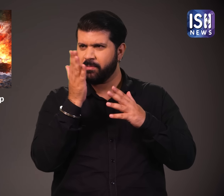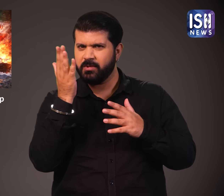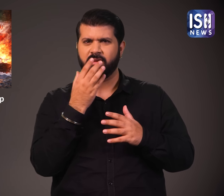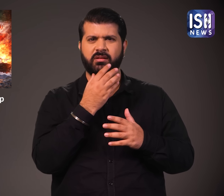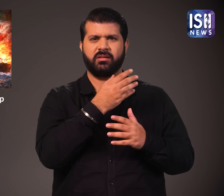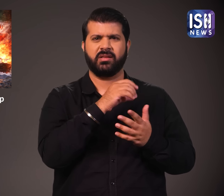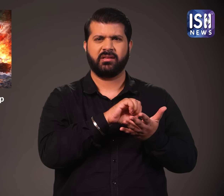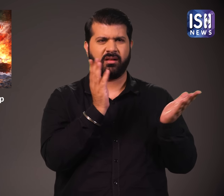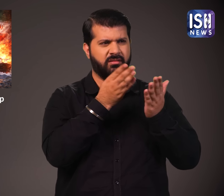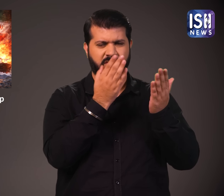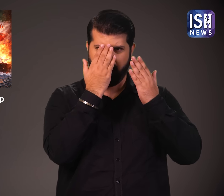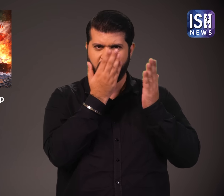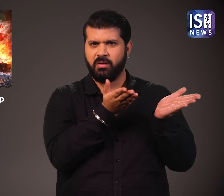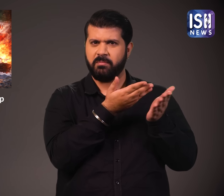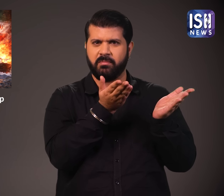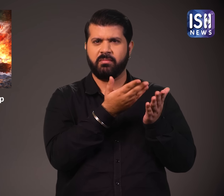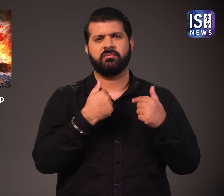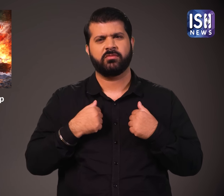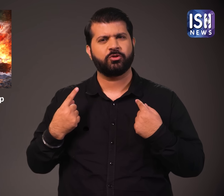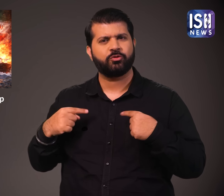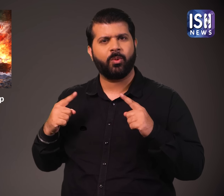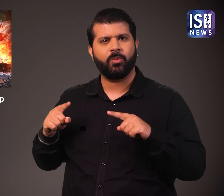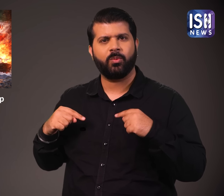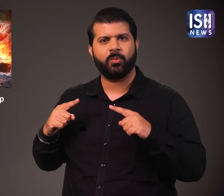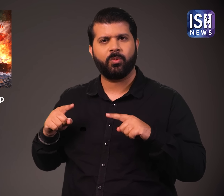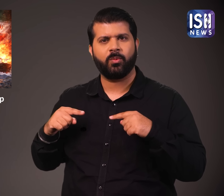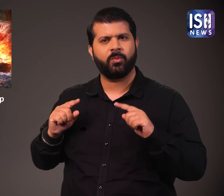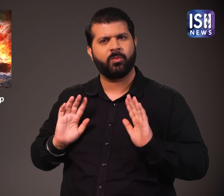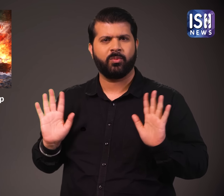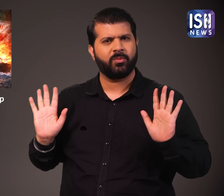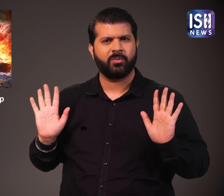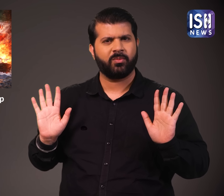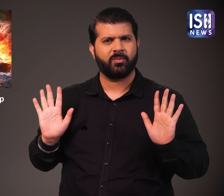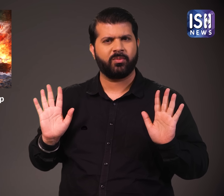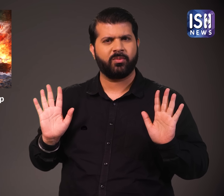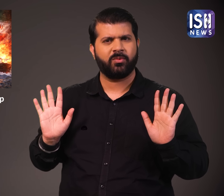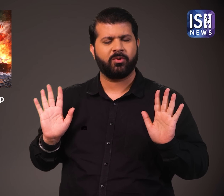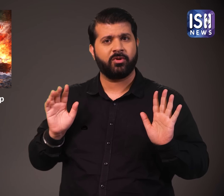The discussions were only between the U.S. and Iran. This means Israel could continue its attacks.